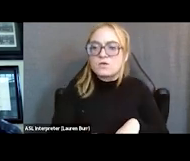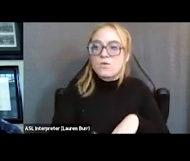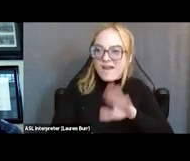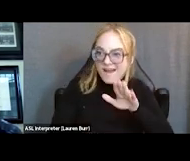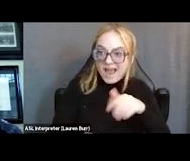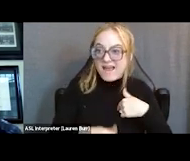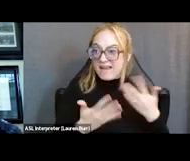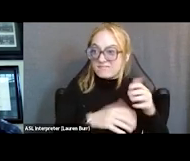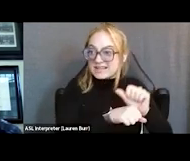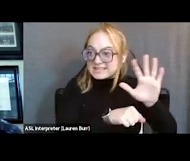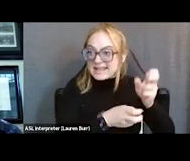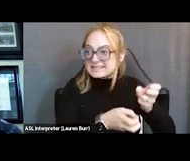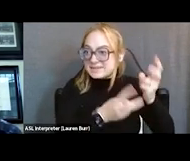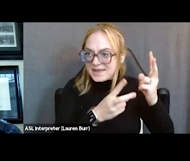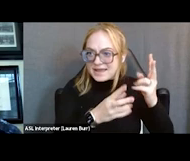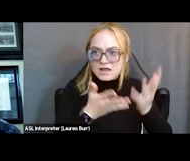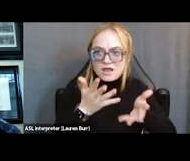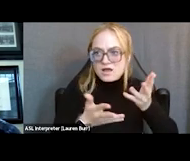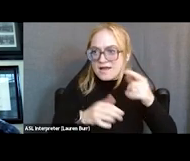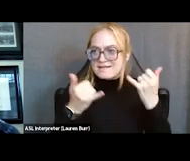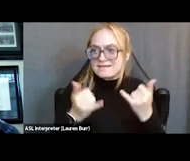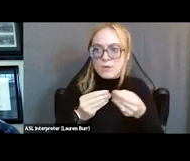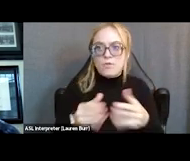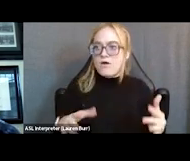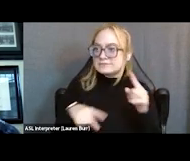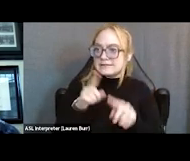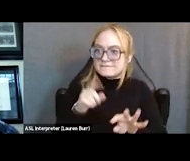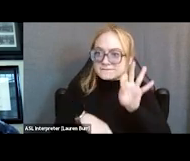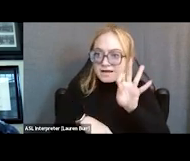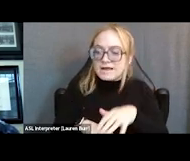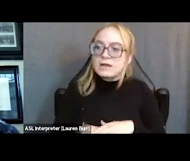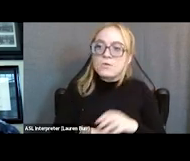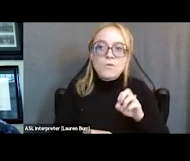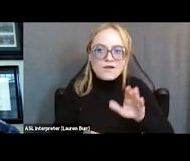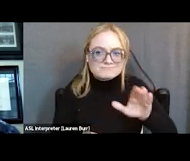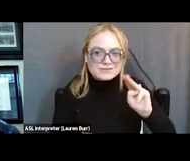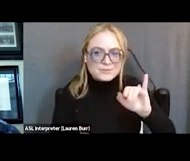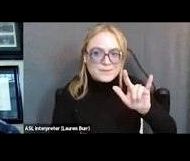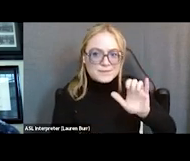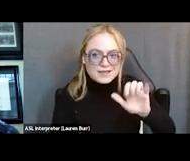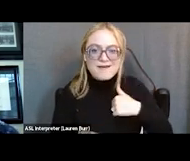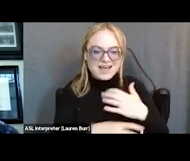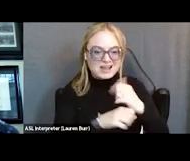I submitted this claim and I can't find it anymore. Or hey Millie, I'm getting this response back and I'm not understanding what that means.